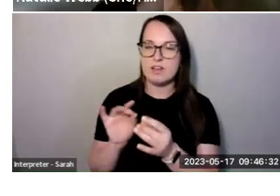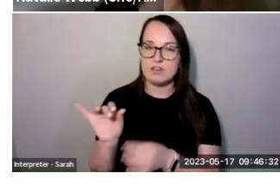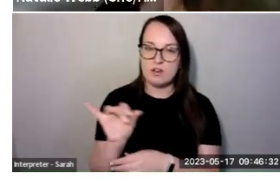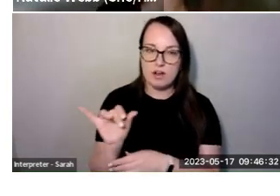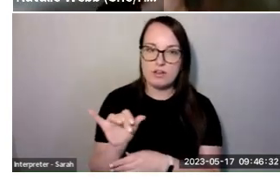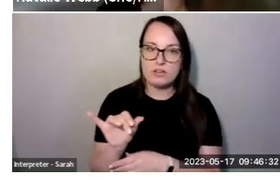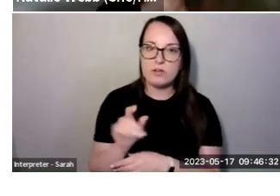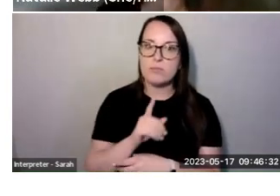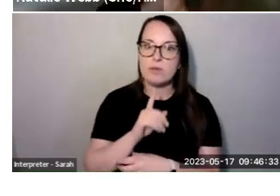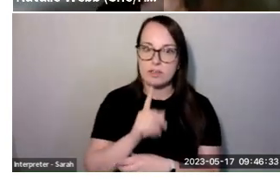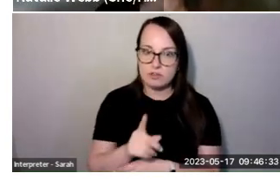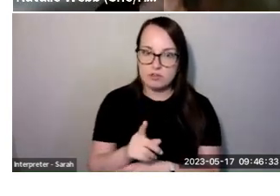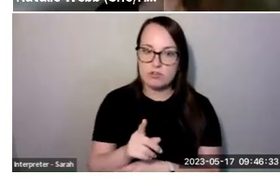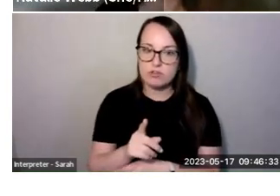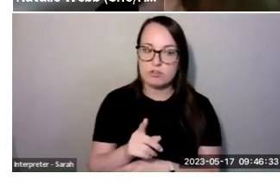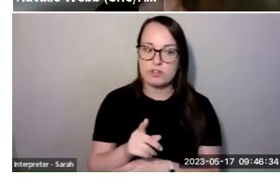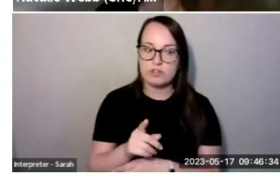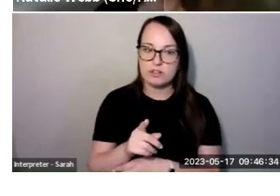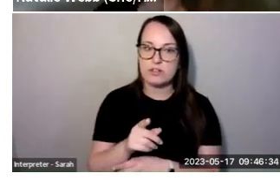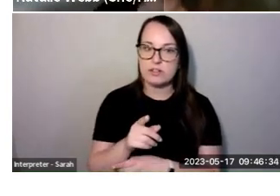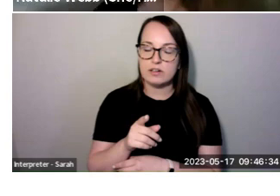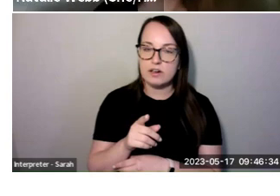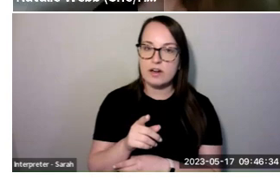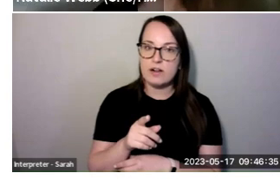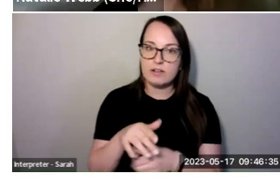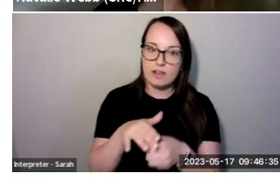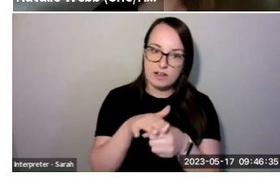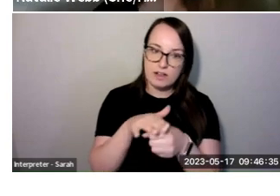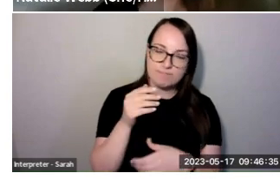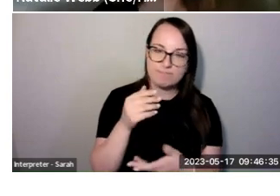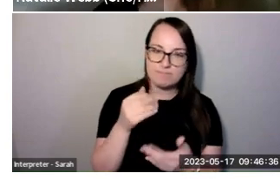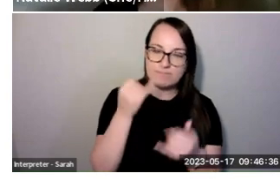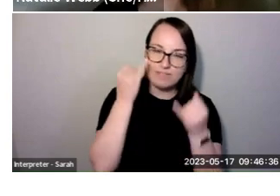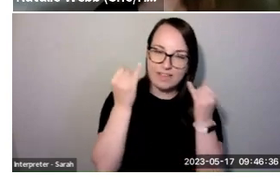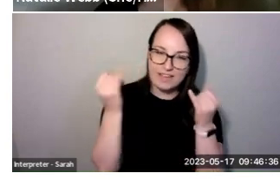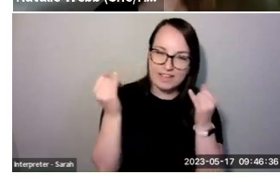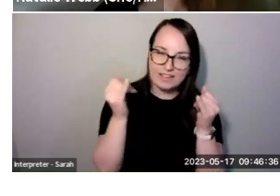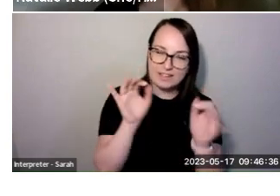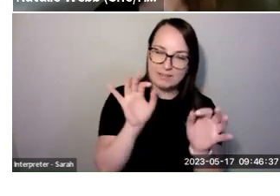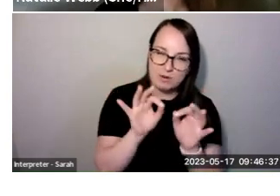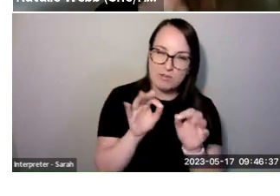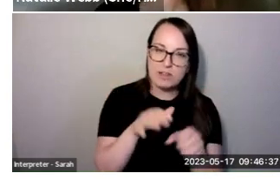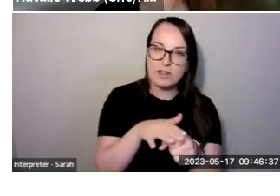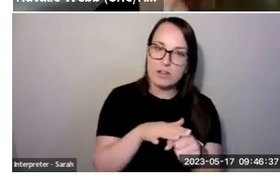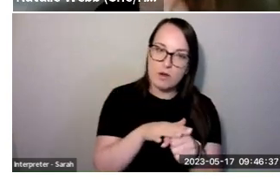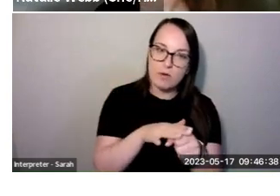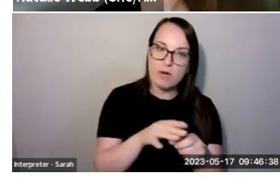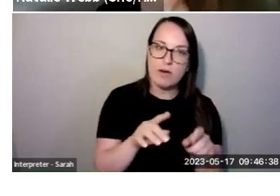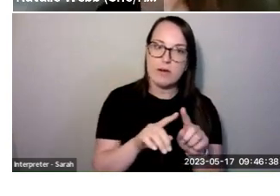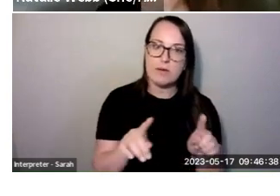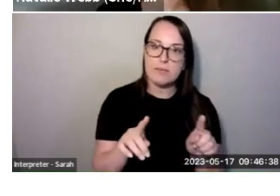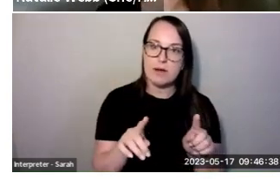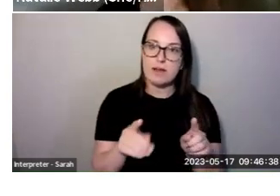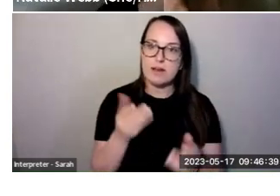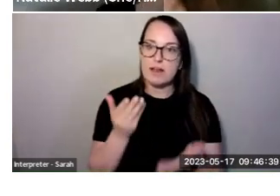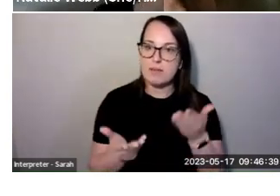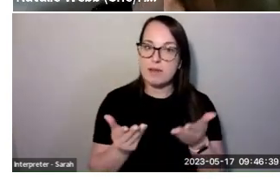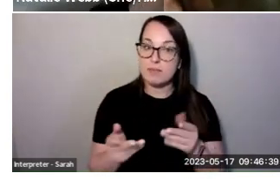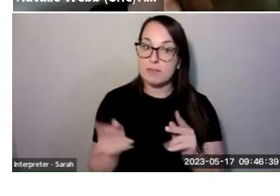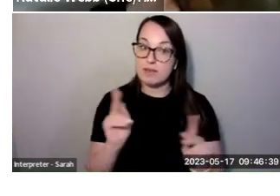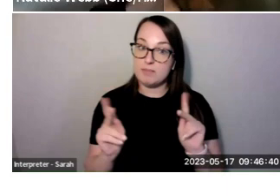mention it in her presentation as well,